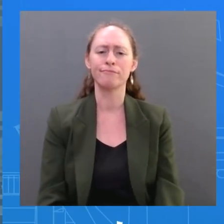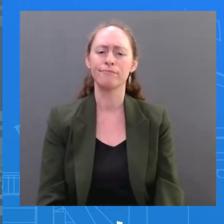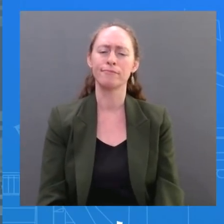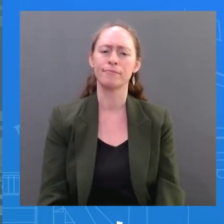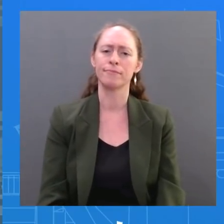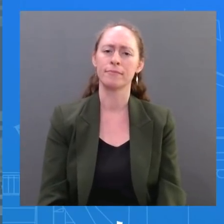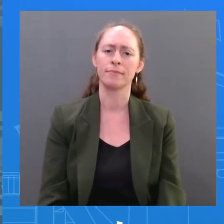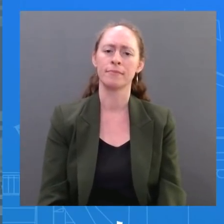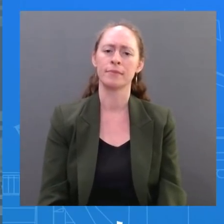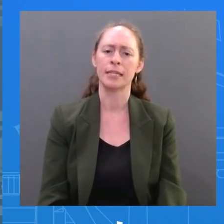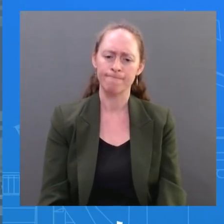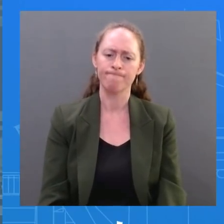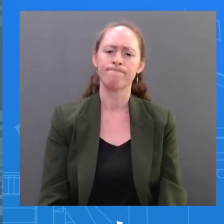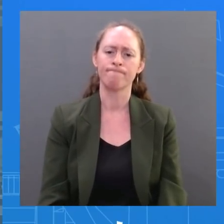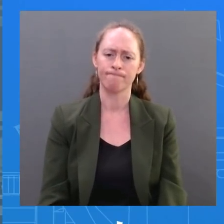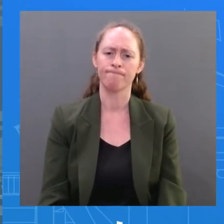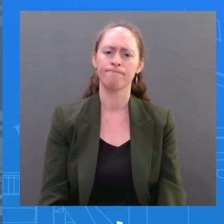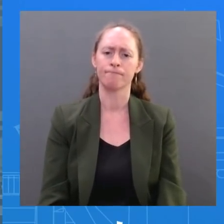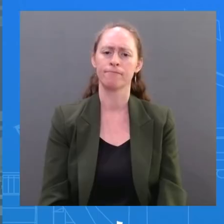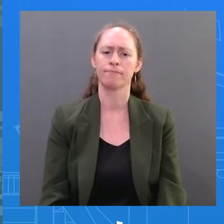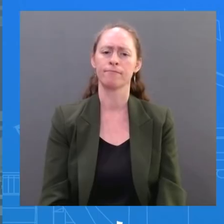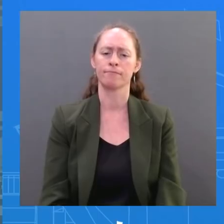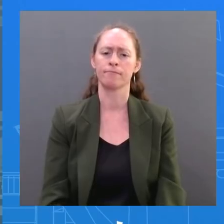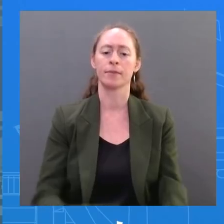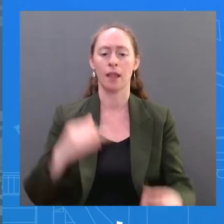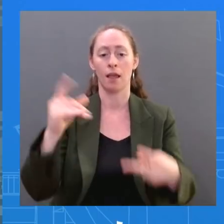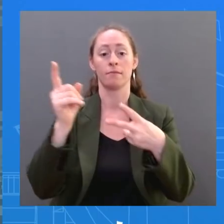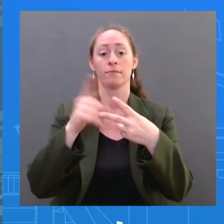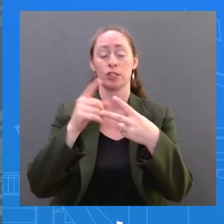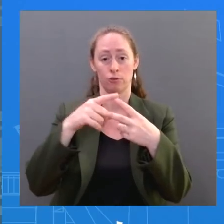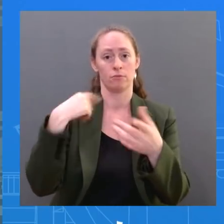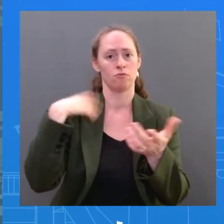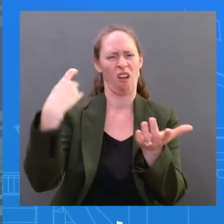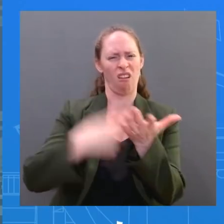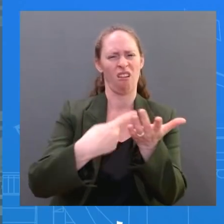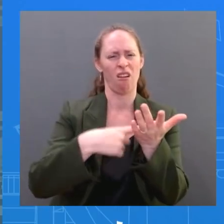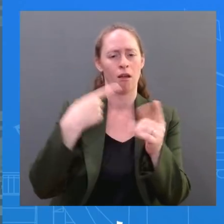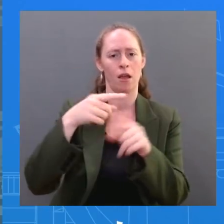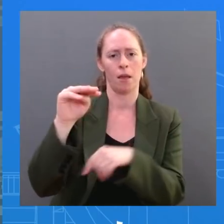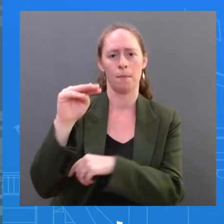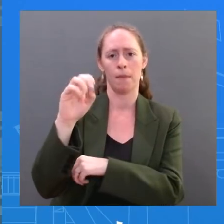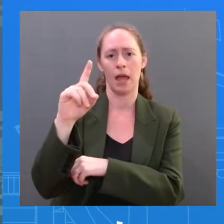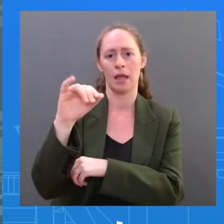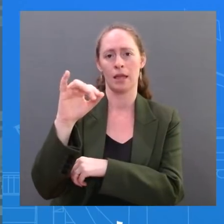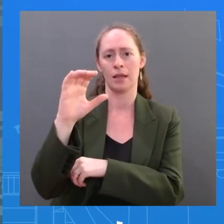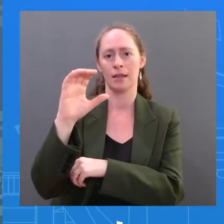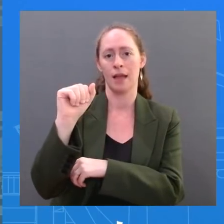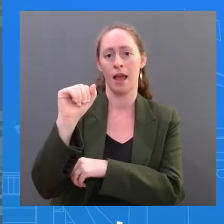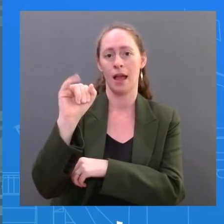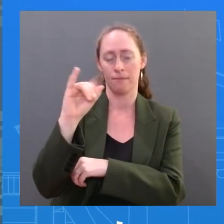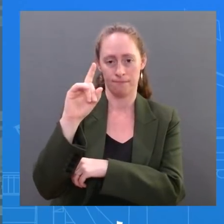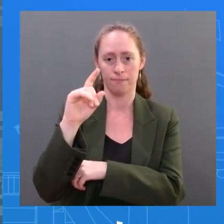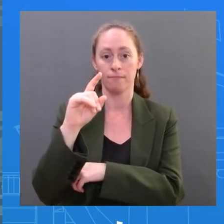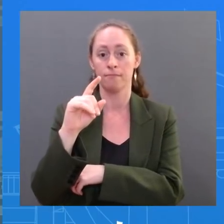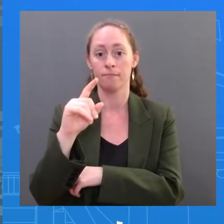you know, as you heard from the President the day of the decision and again today as part of this executive order, we are very focused on protecting that right to travel.